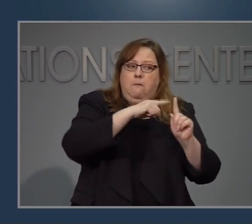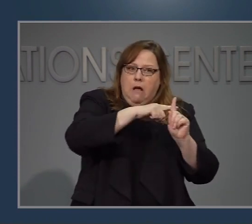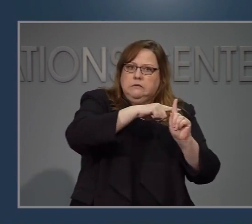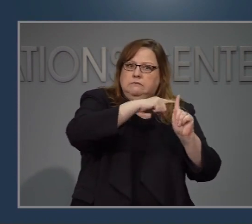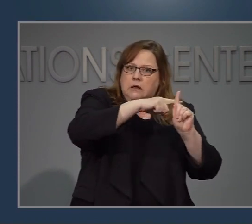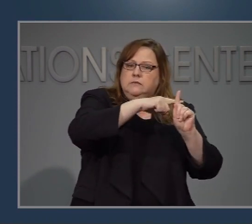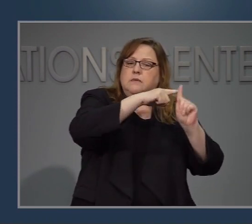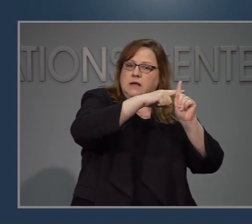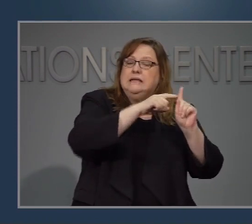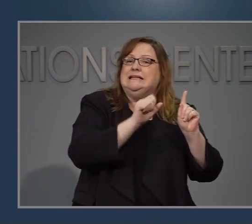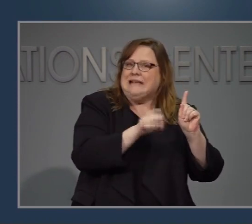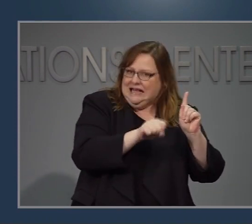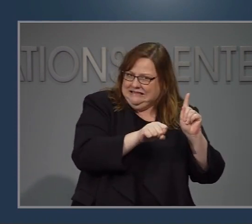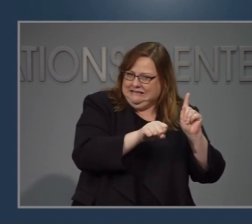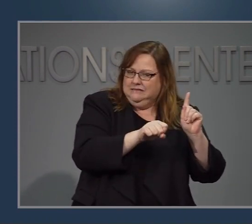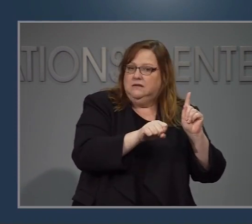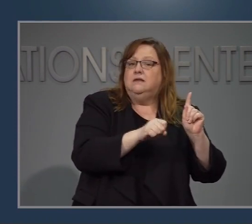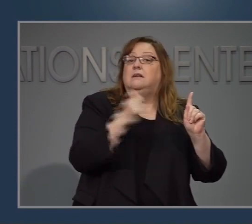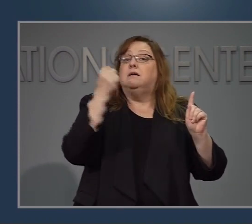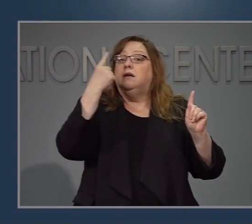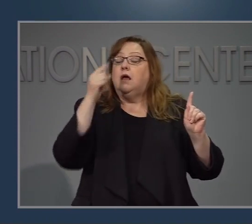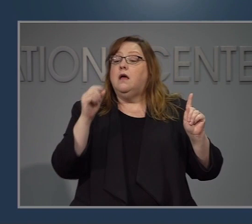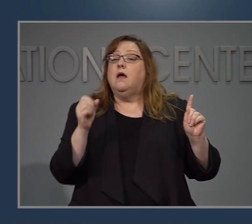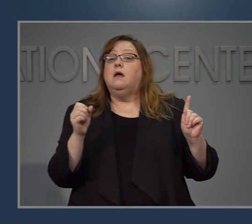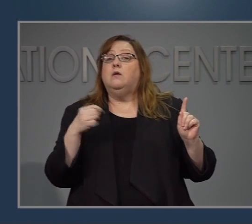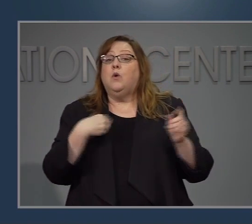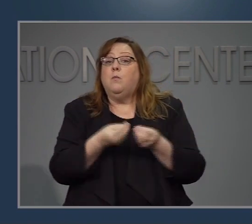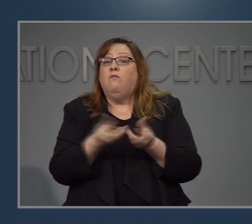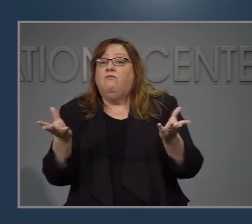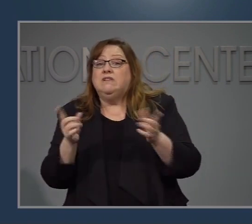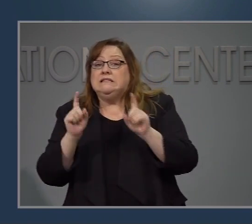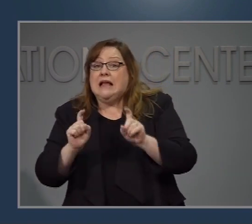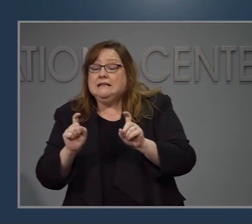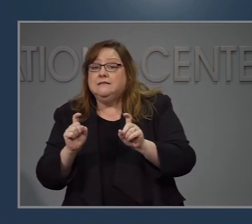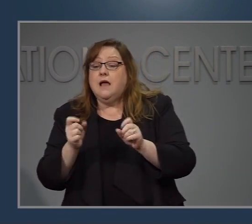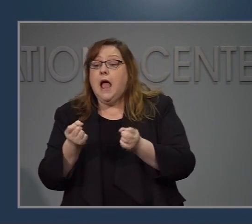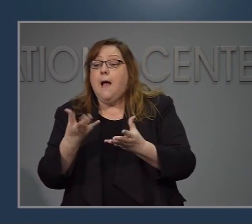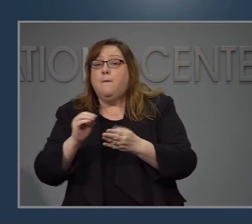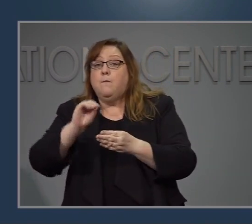THAT THE PERCENTAGE OF TOTAL BEEN DECREASING AND IS STARTING TO LEVEL. SO WHILE WE'RE SEEING